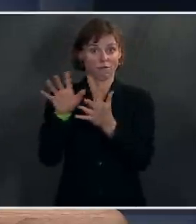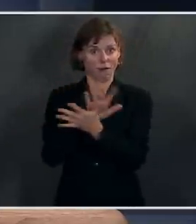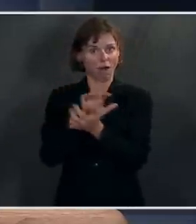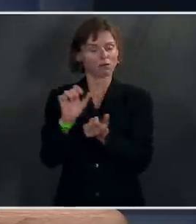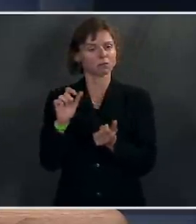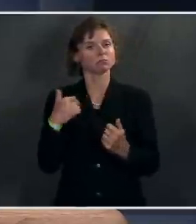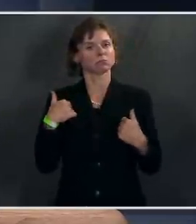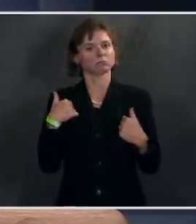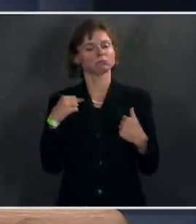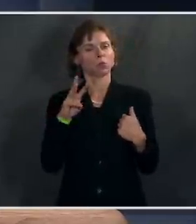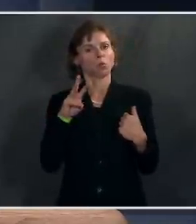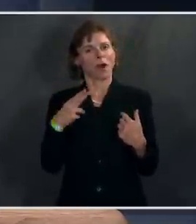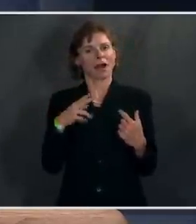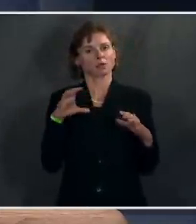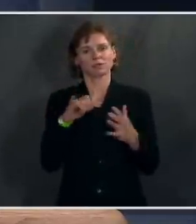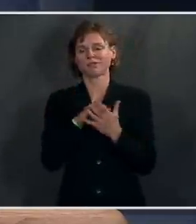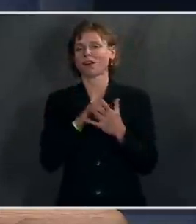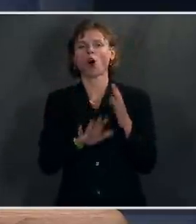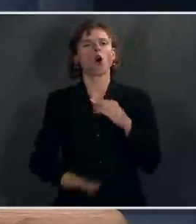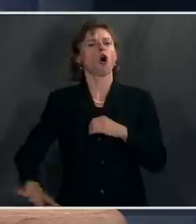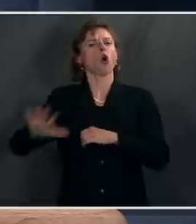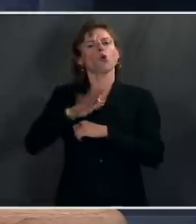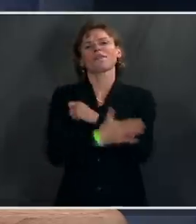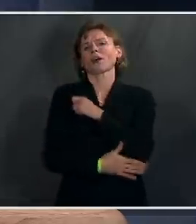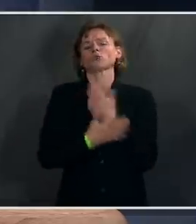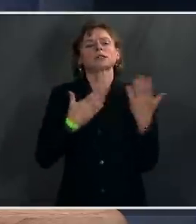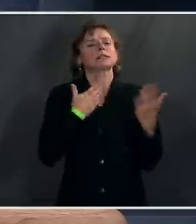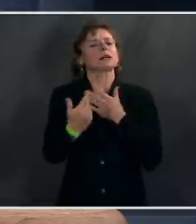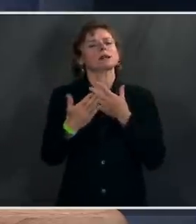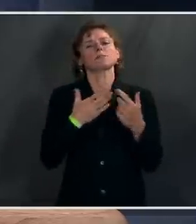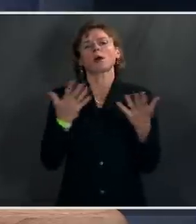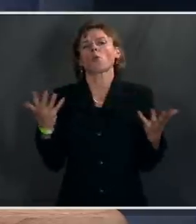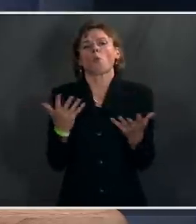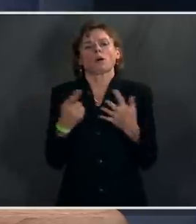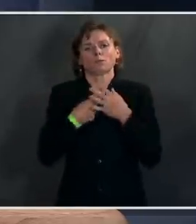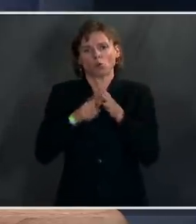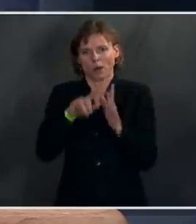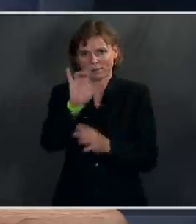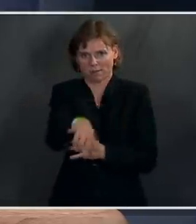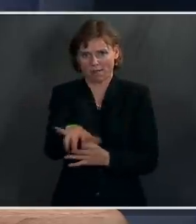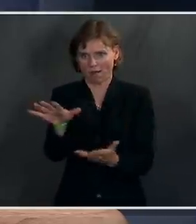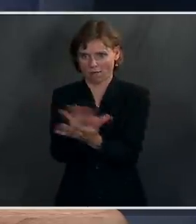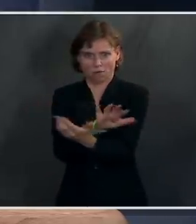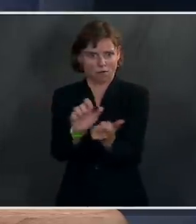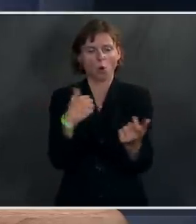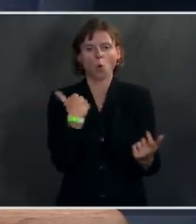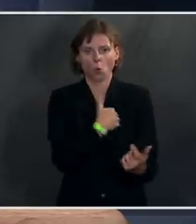across the country, no matter what prompts it. And that's something we will certainly keep an eye on.